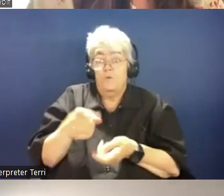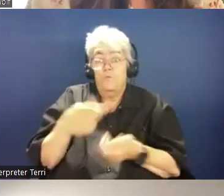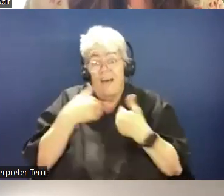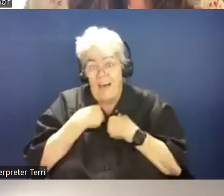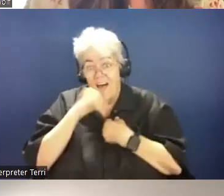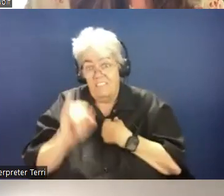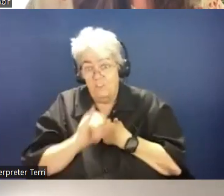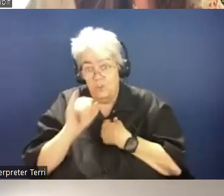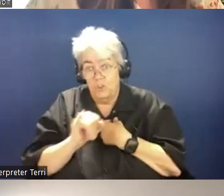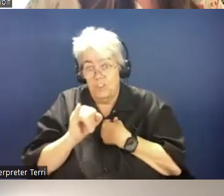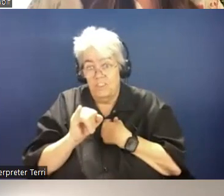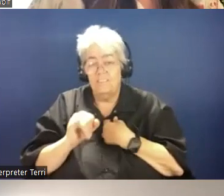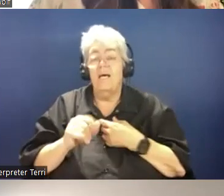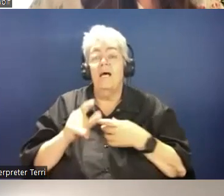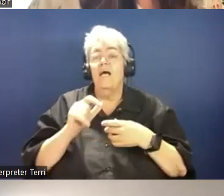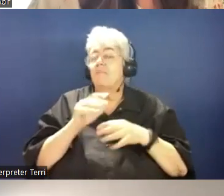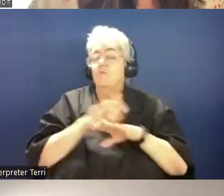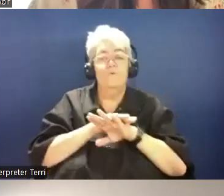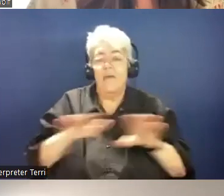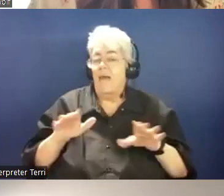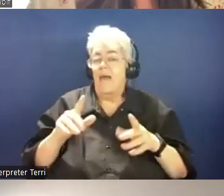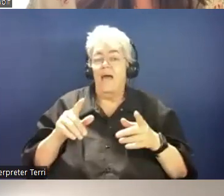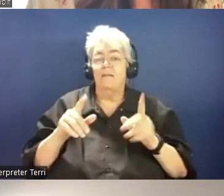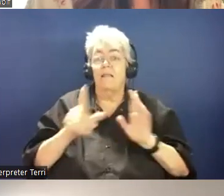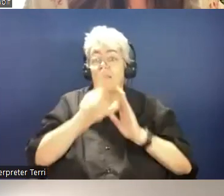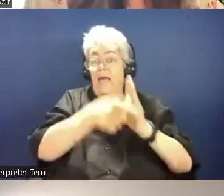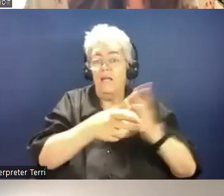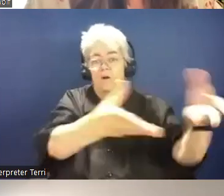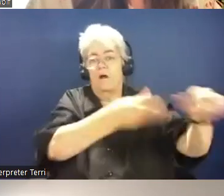receive a surprise bill, and the insurance is covering reproductive health care services.